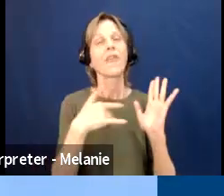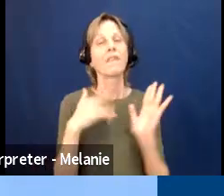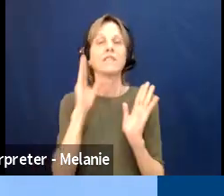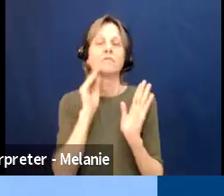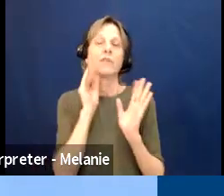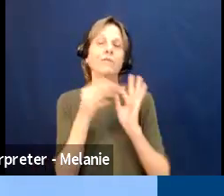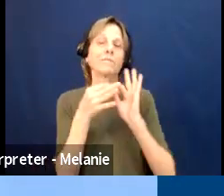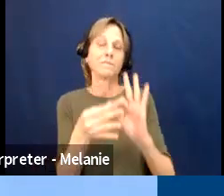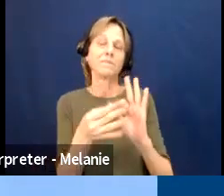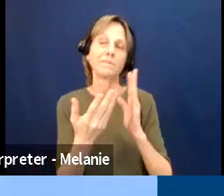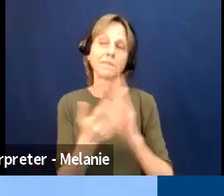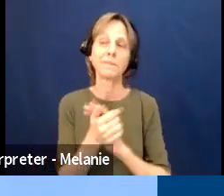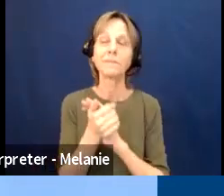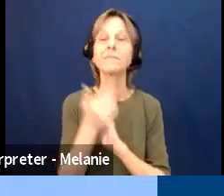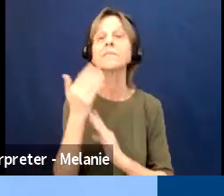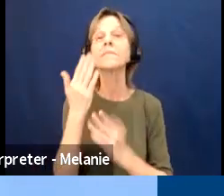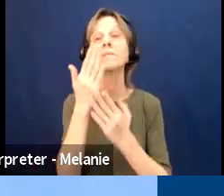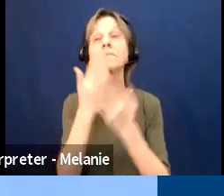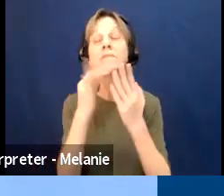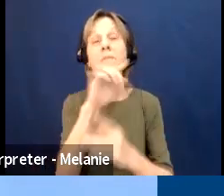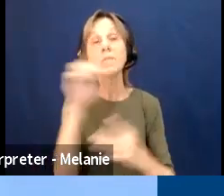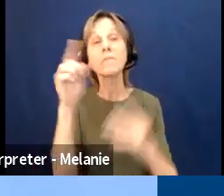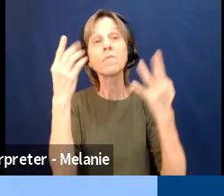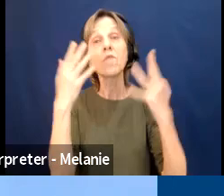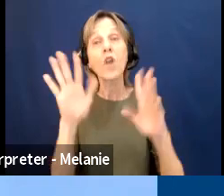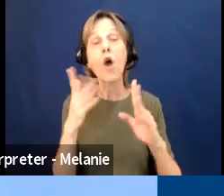you who who were through the Cameron Peak Fire and East Troublesome have been back to your property